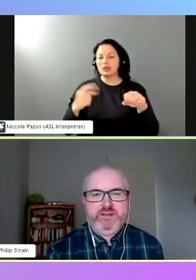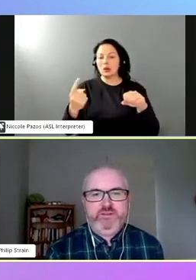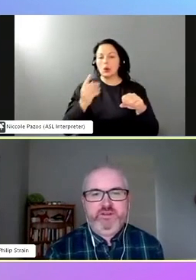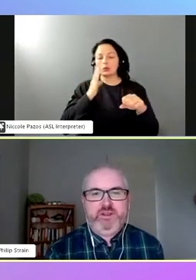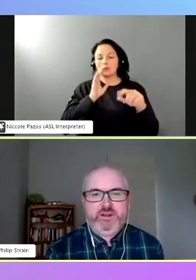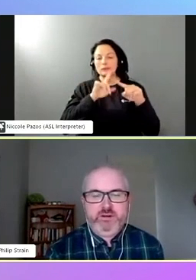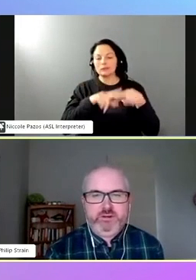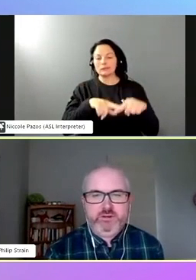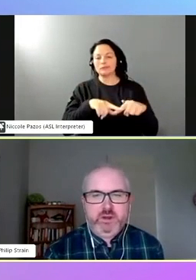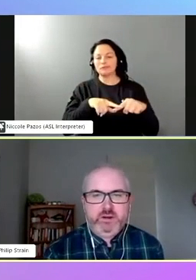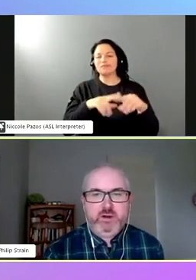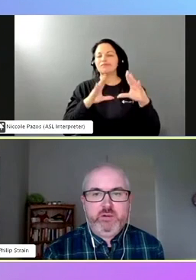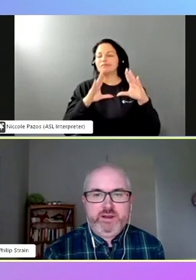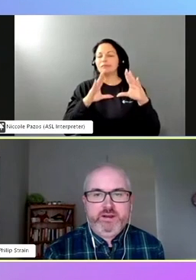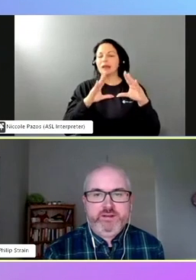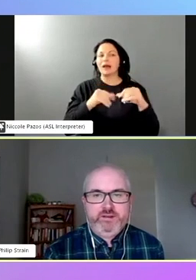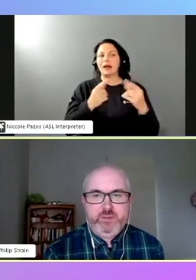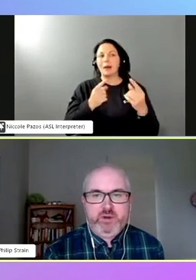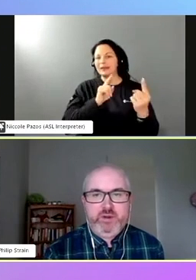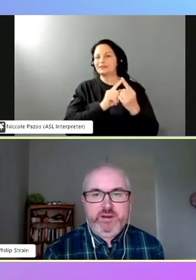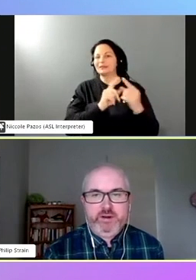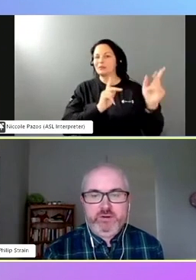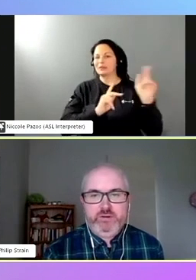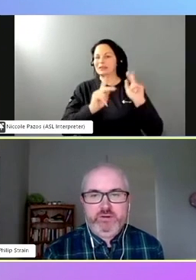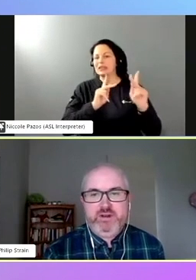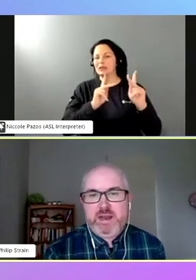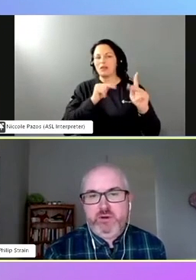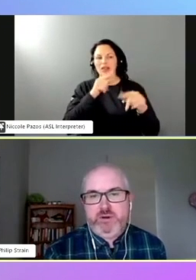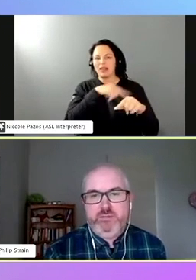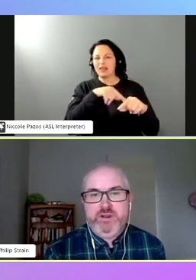We consider them aligned if they overlap vertically.